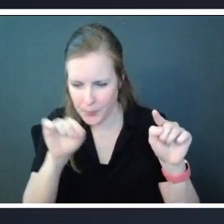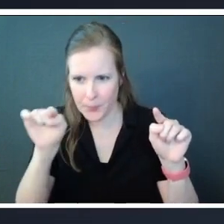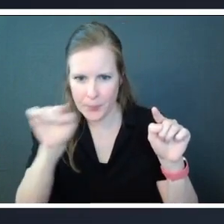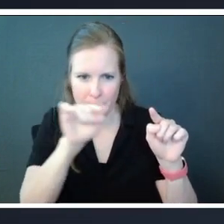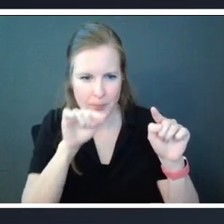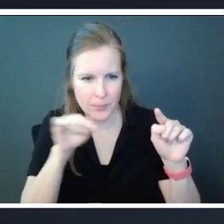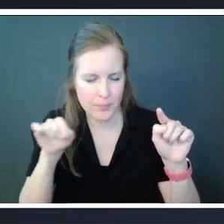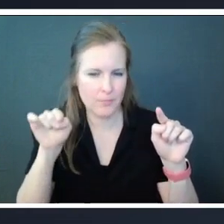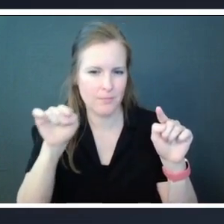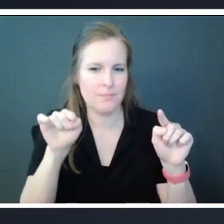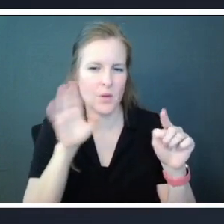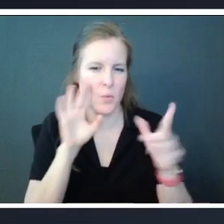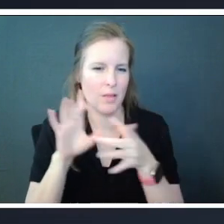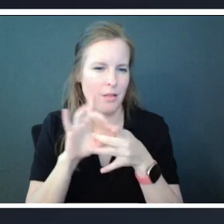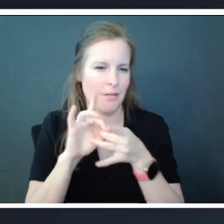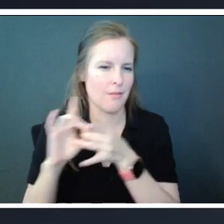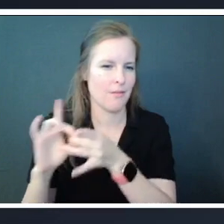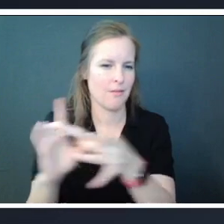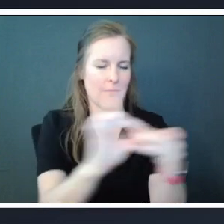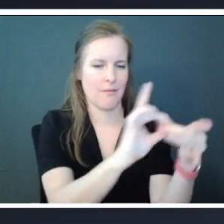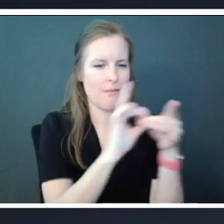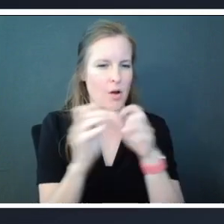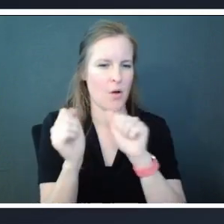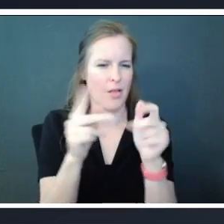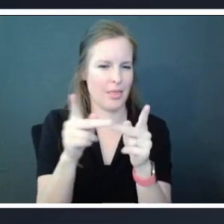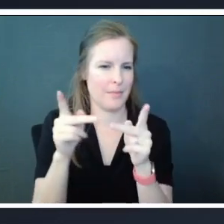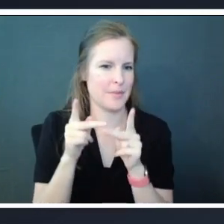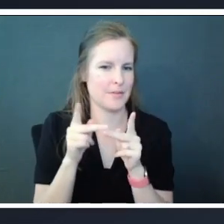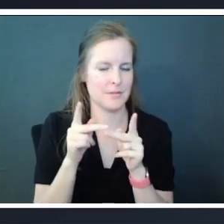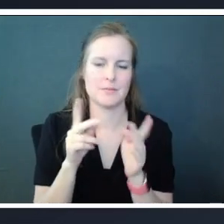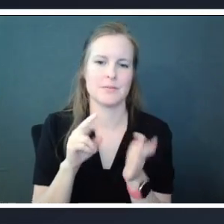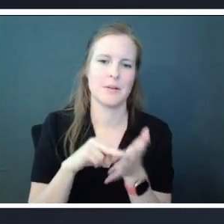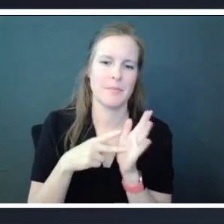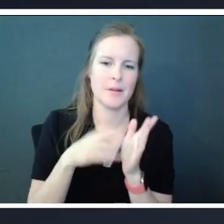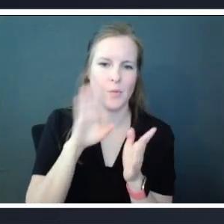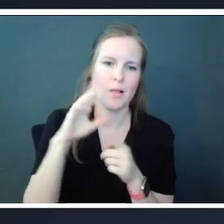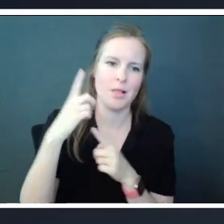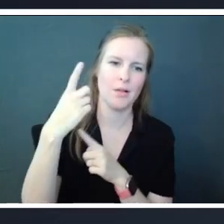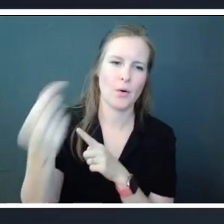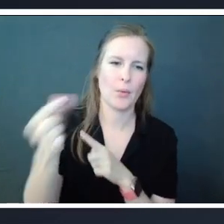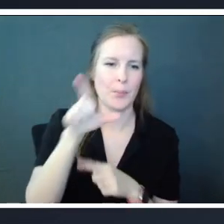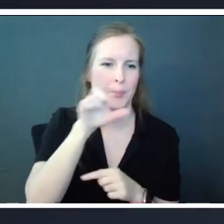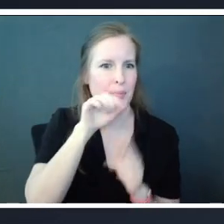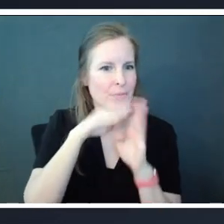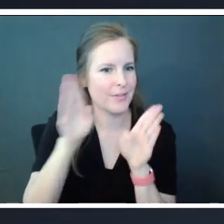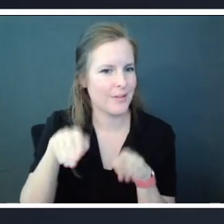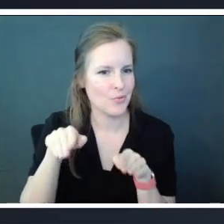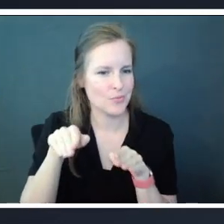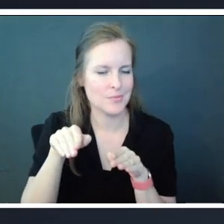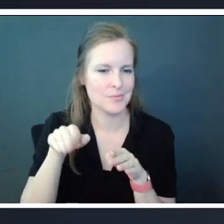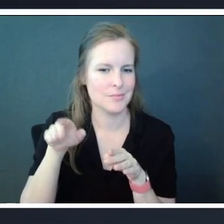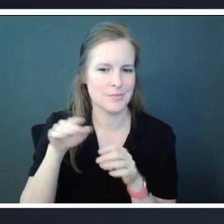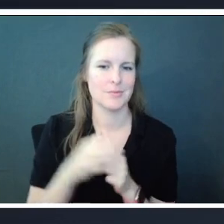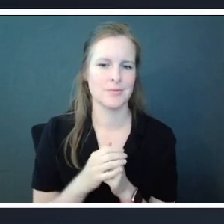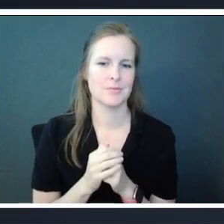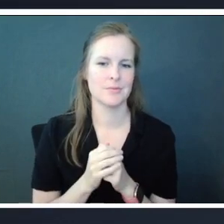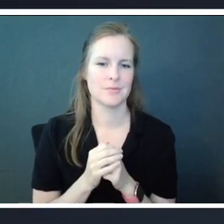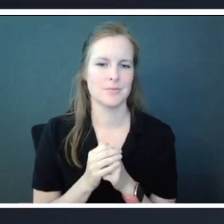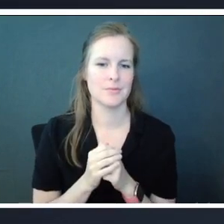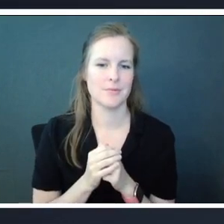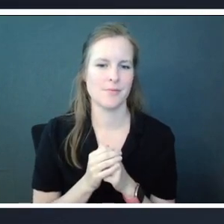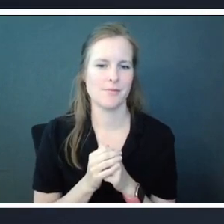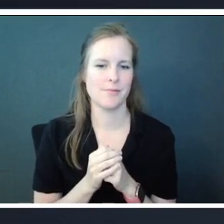the places we are going, so that would be an example of going to the birdhouse. Next.